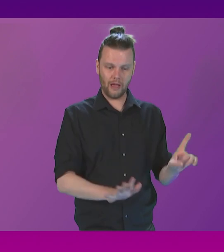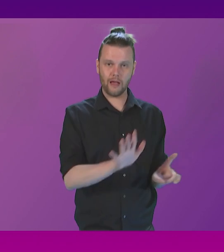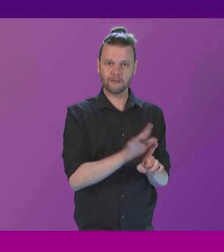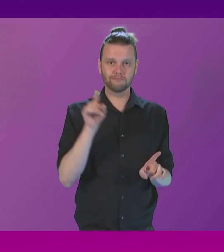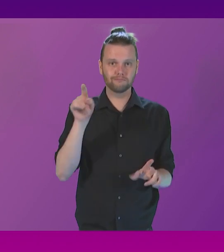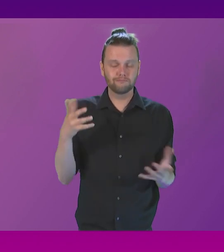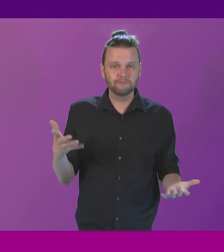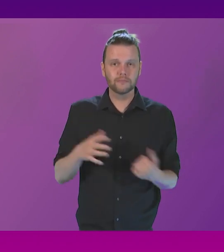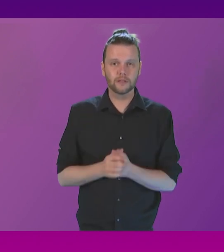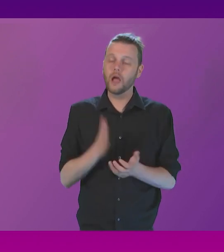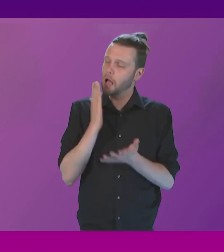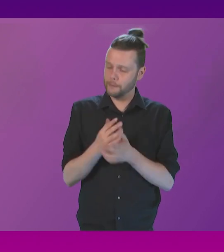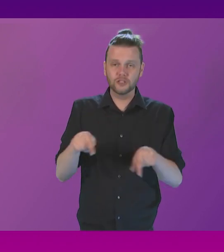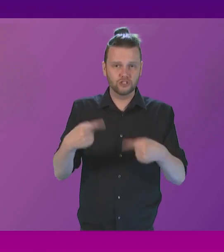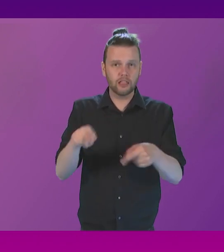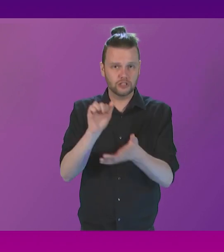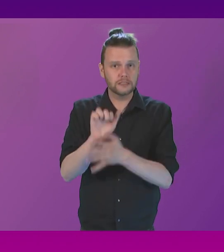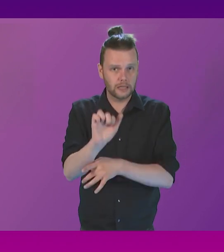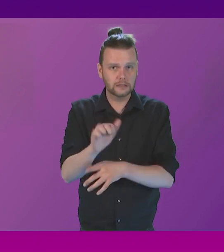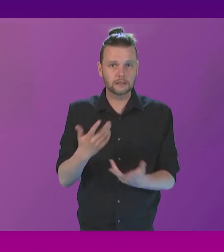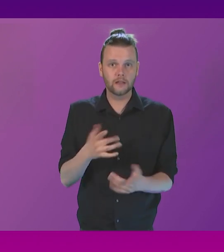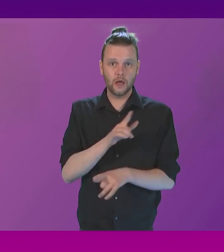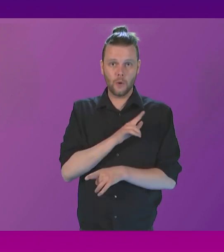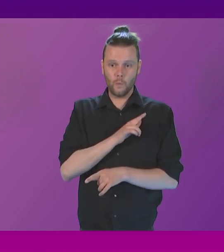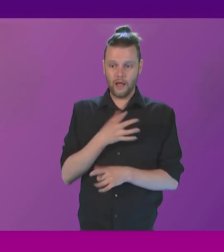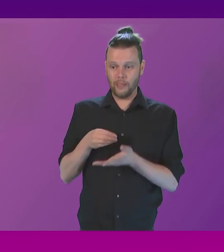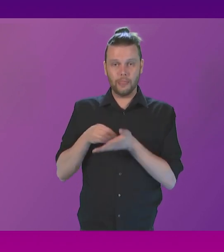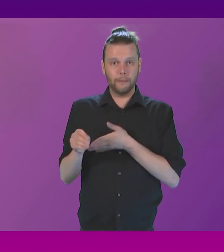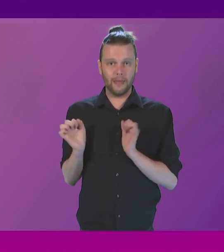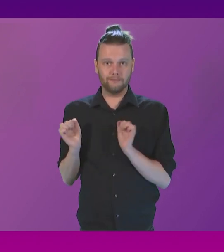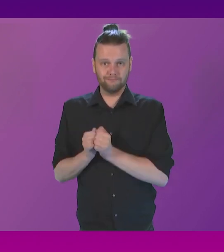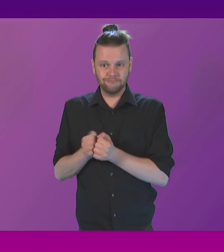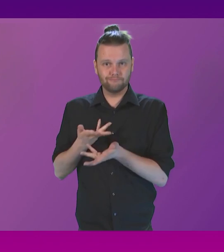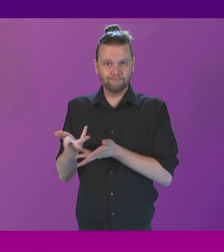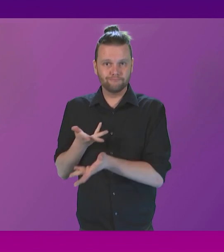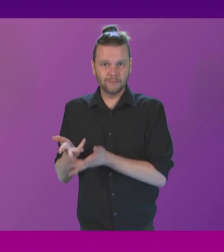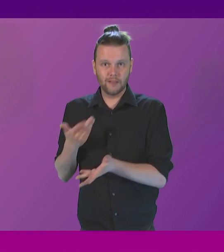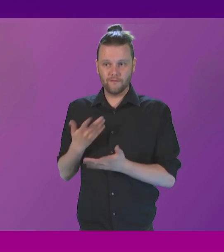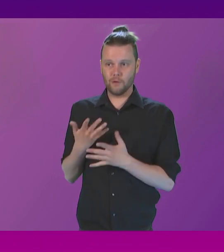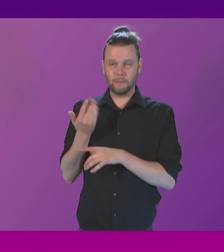There are, of course, challenges, which is why, as part of the pay deal that I negotiated when I was Cabinet Secretary for Health and Social Care,